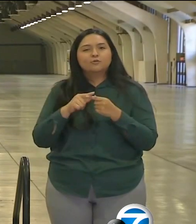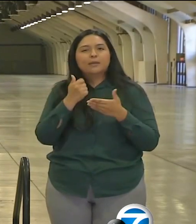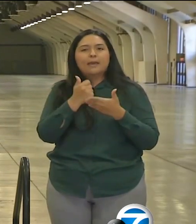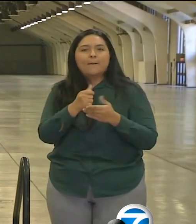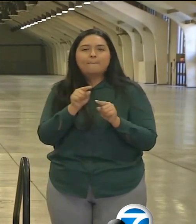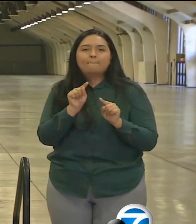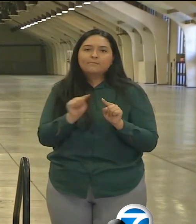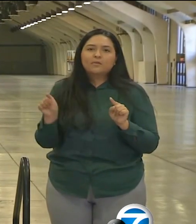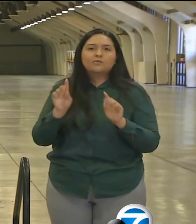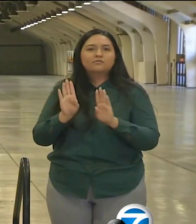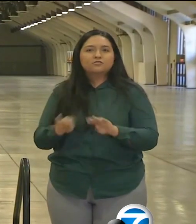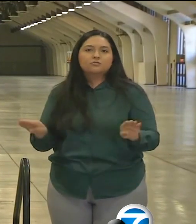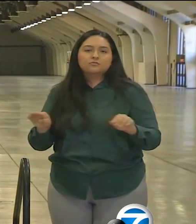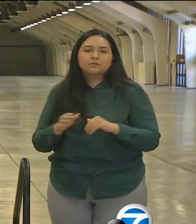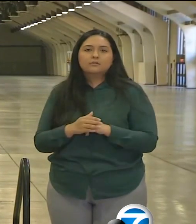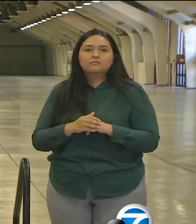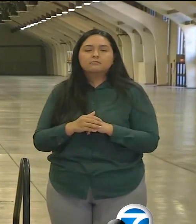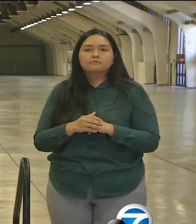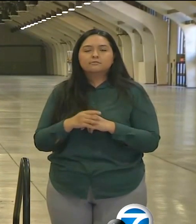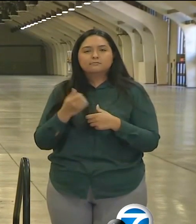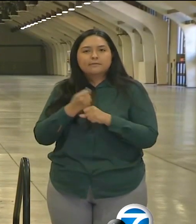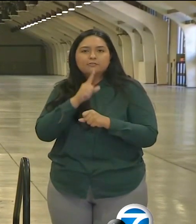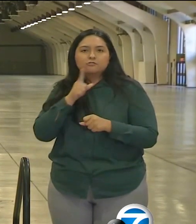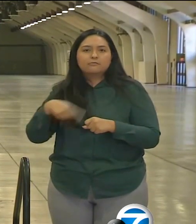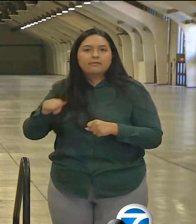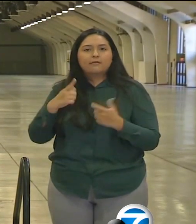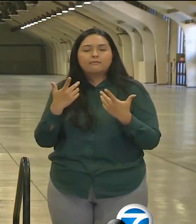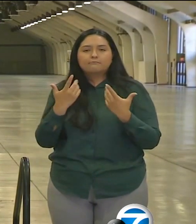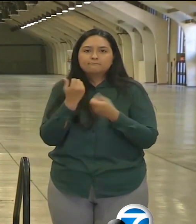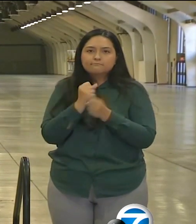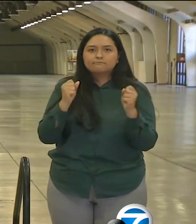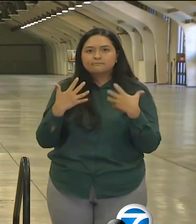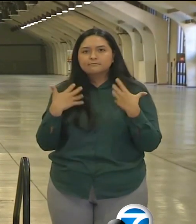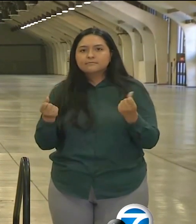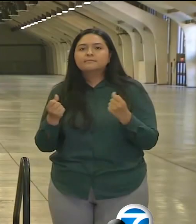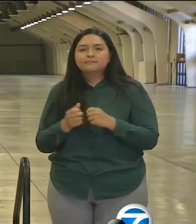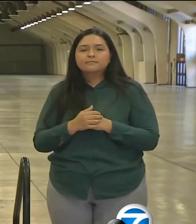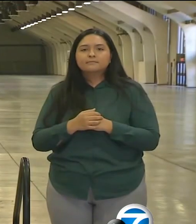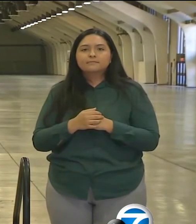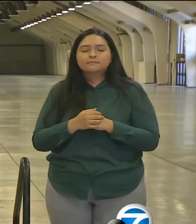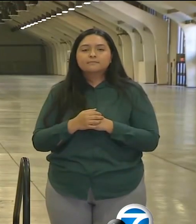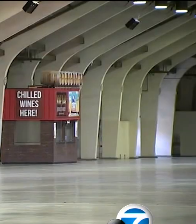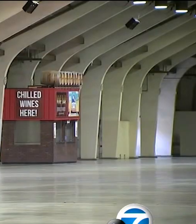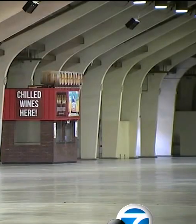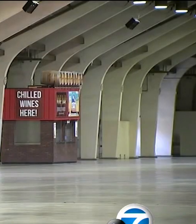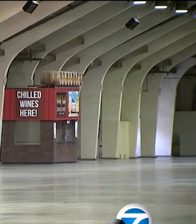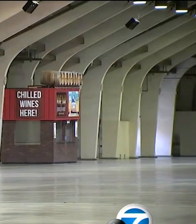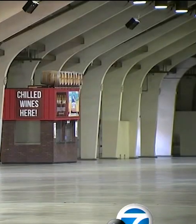WHILE WE CAN. L.A. COUNTY BOARD OF